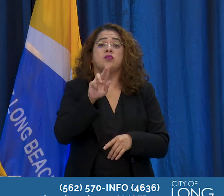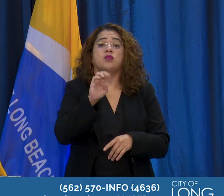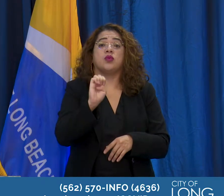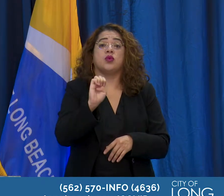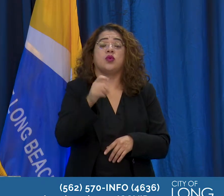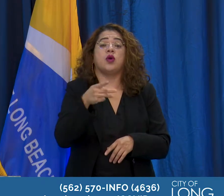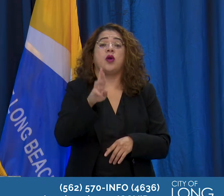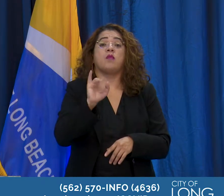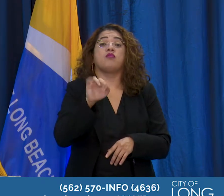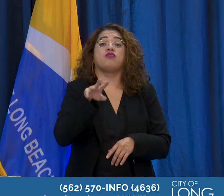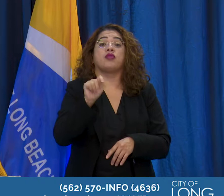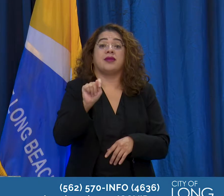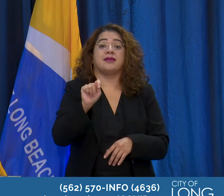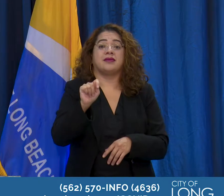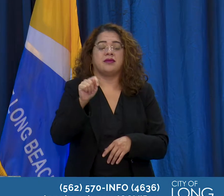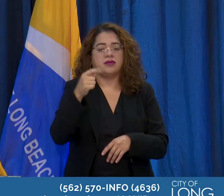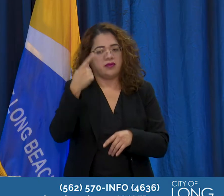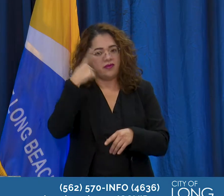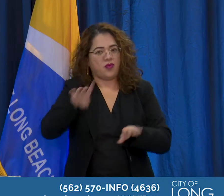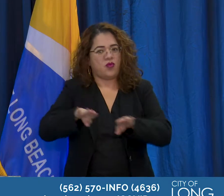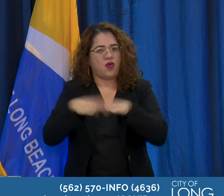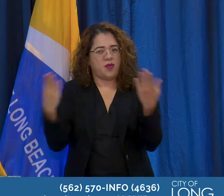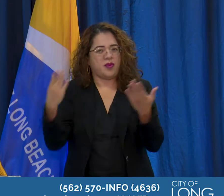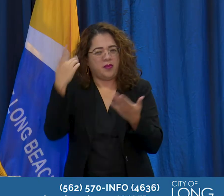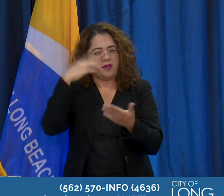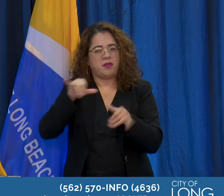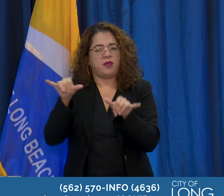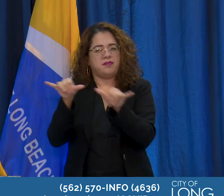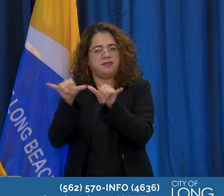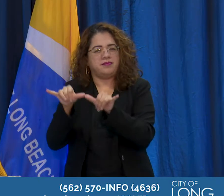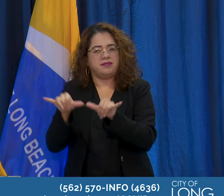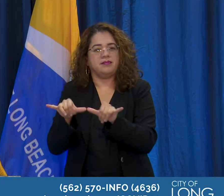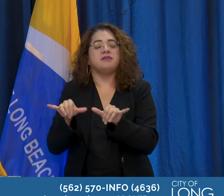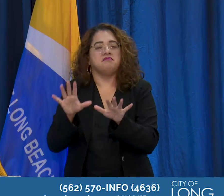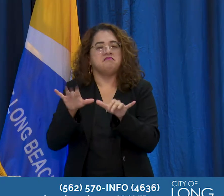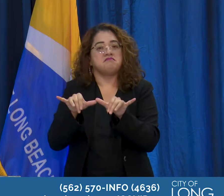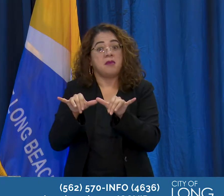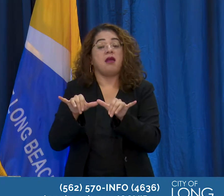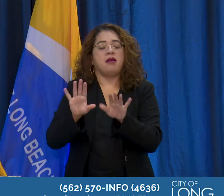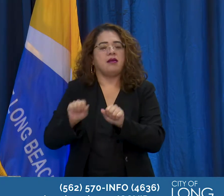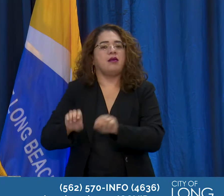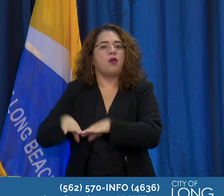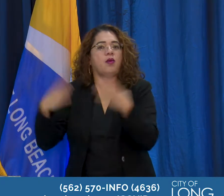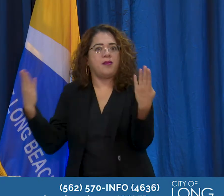I've received a lot of questions over the last, particularly last week about re-openings.